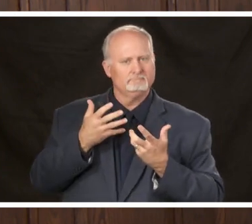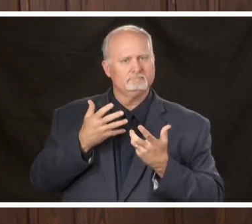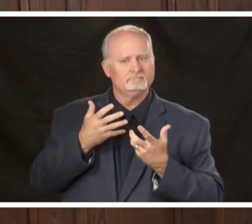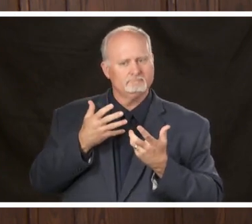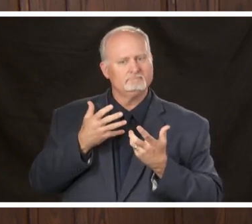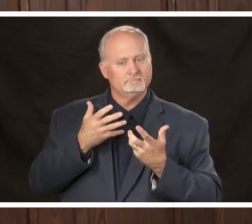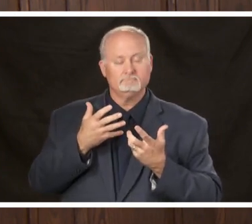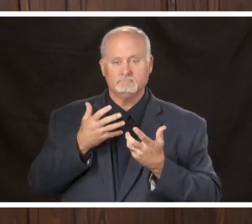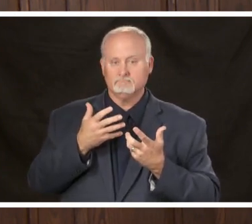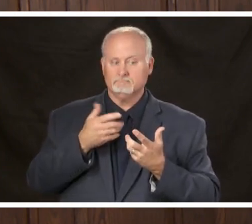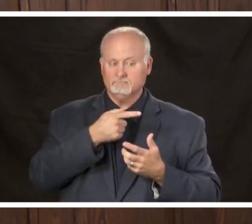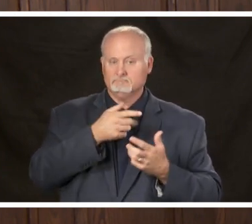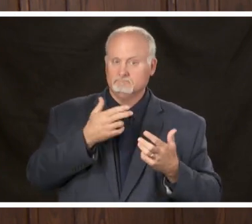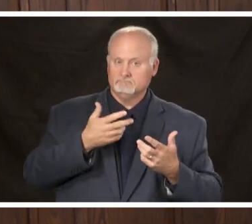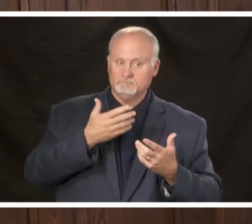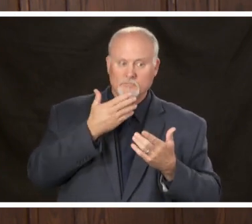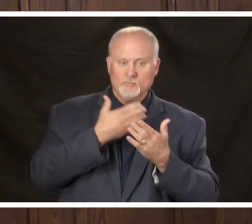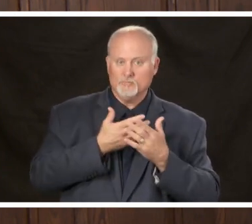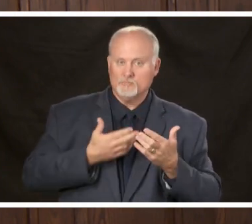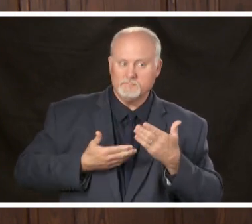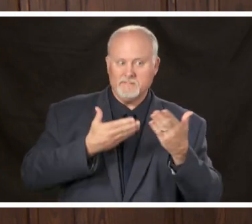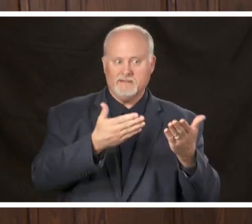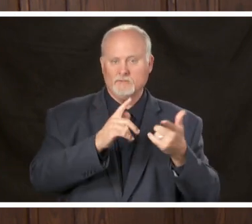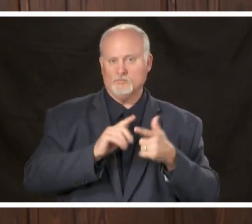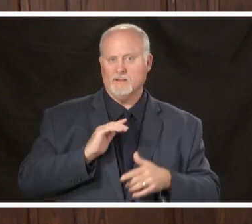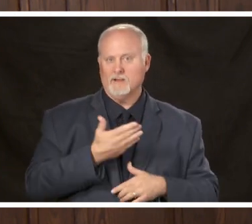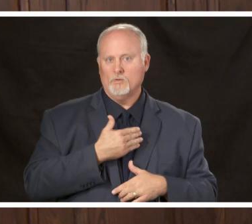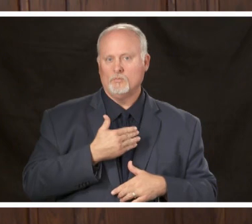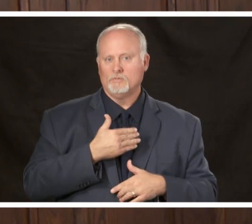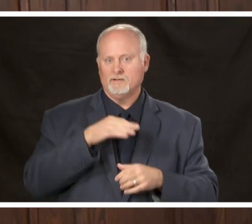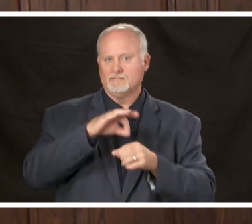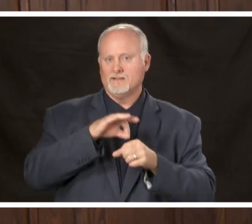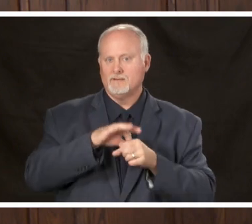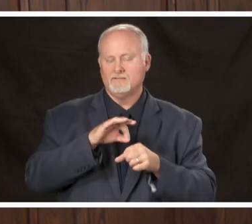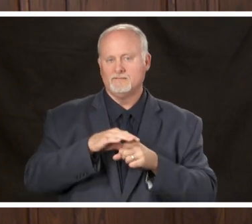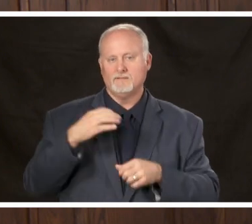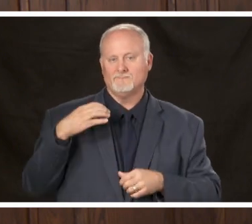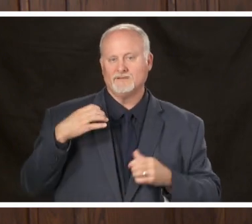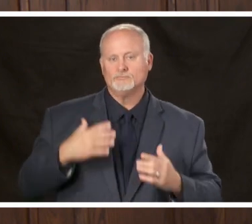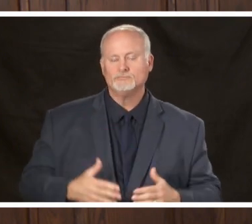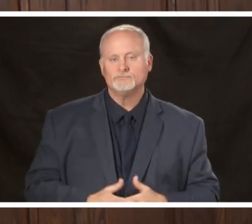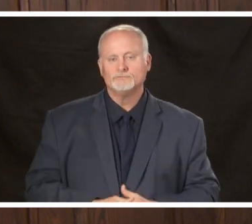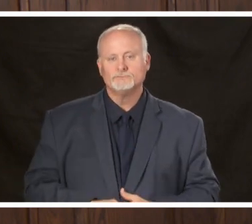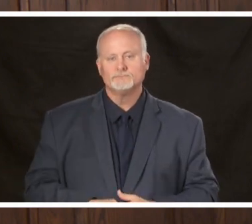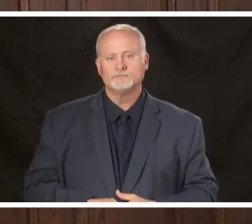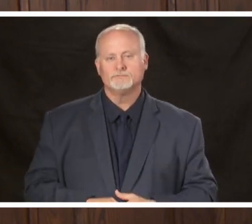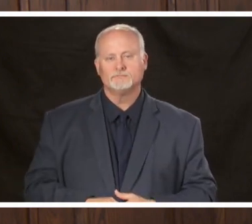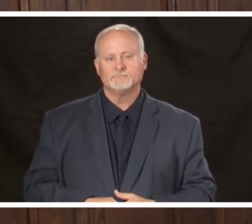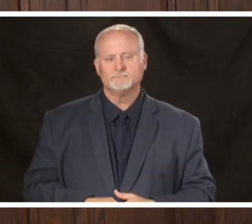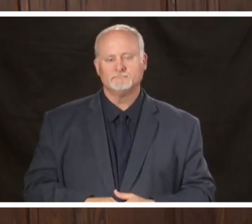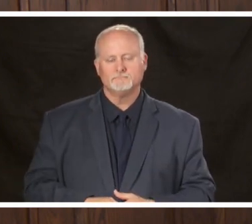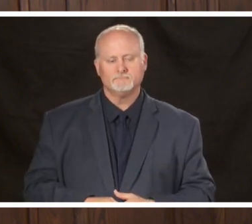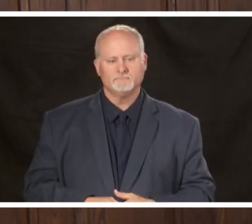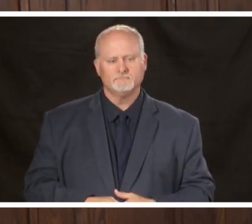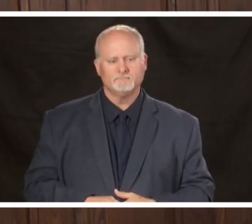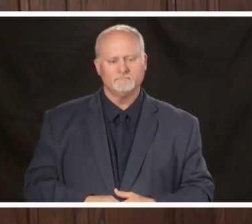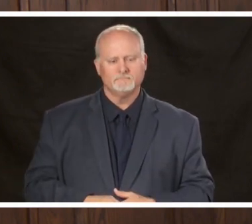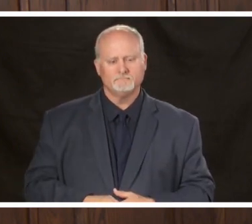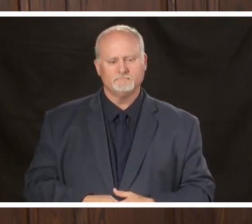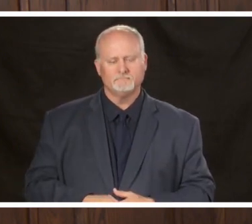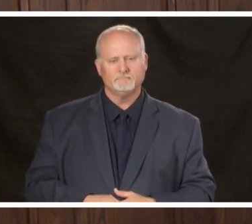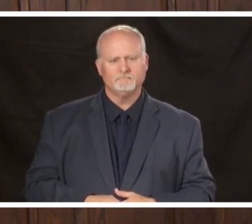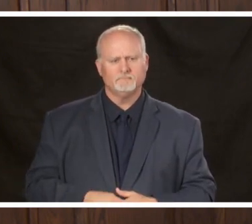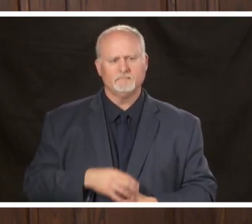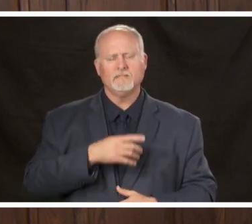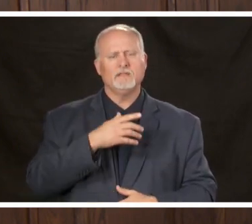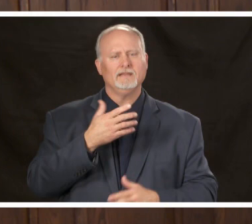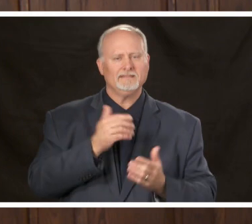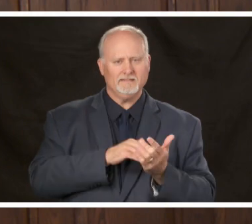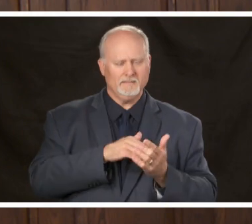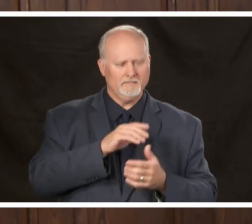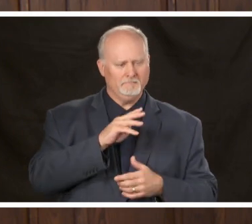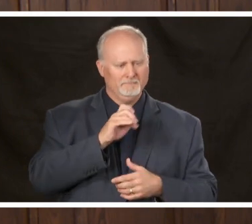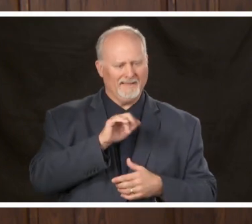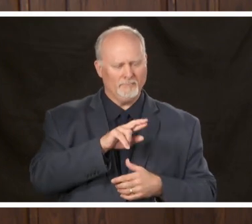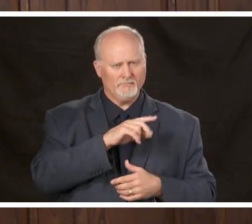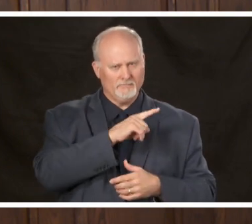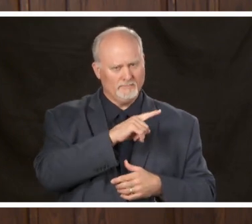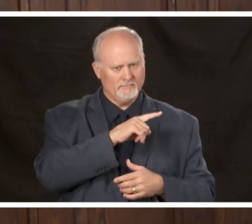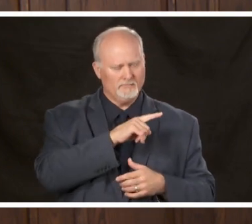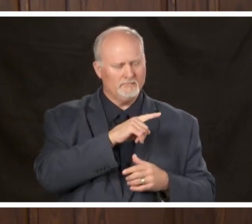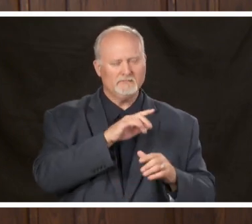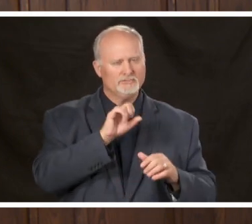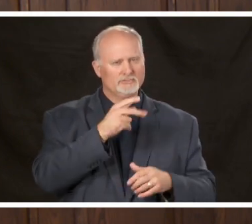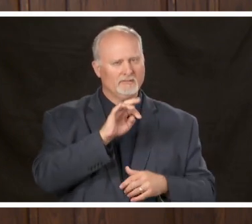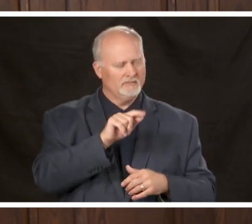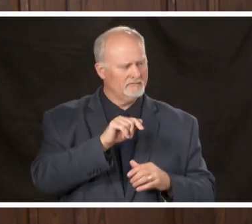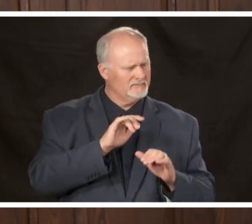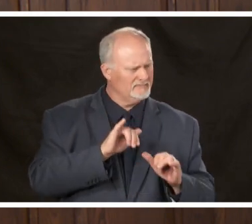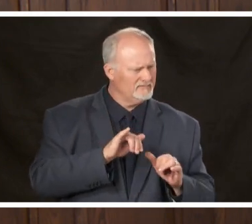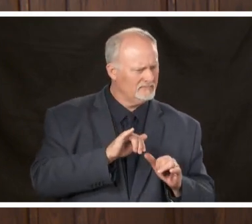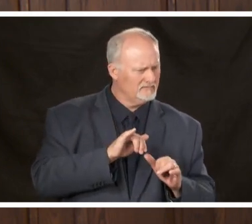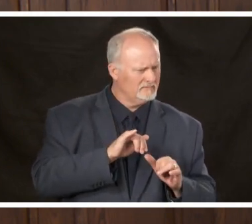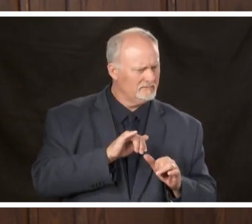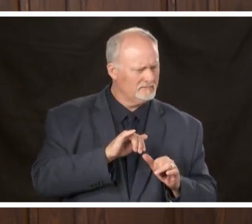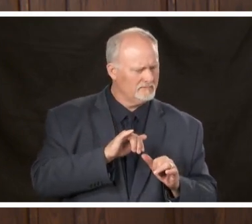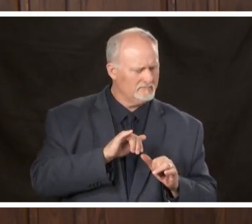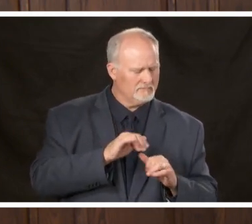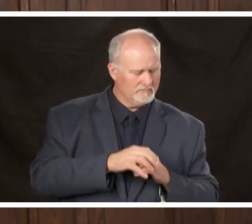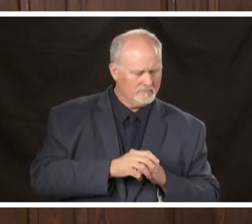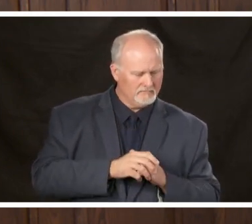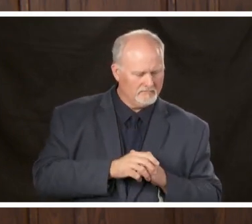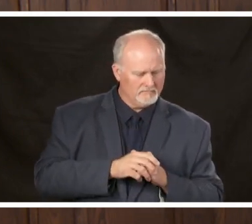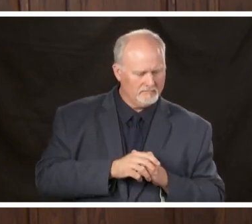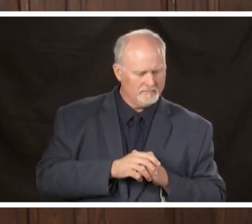great recommendations to the elected officials here you mention